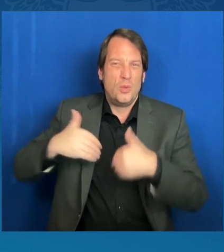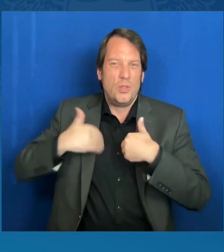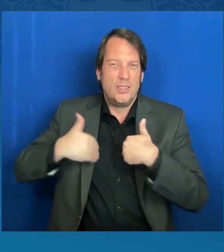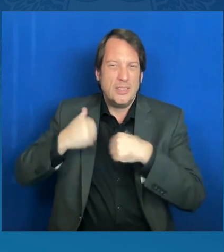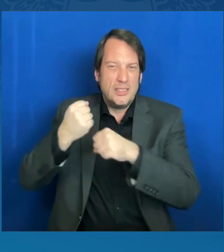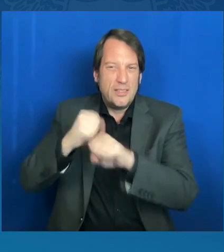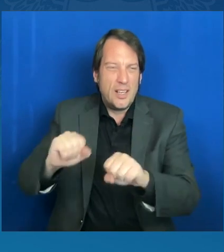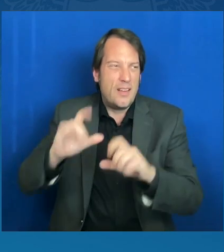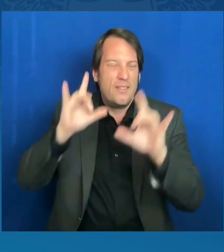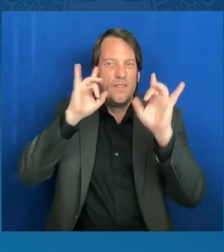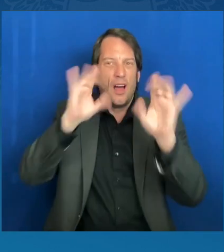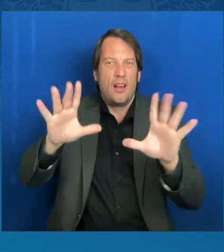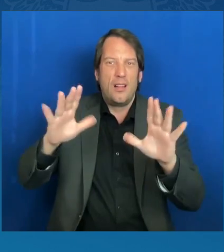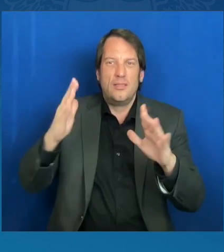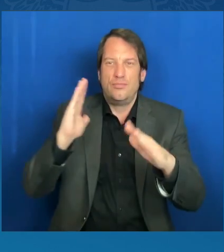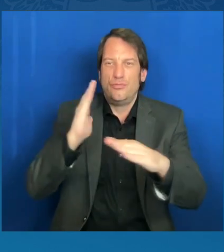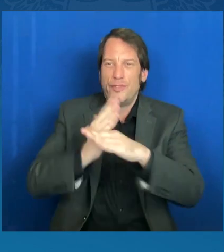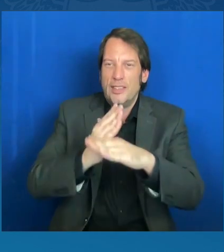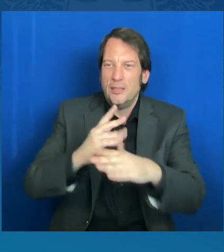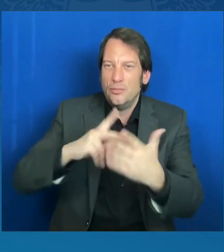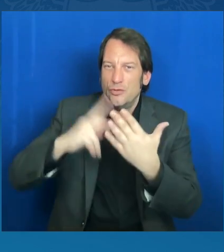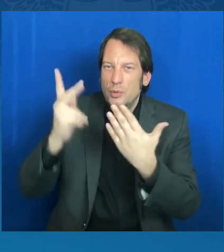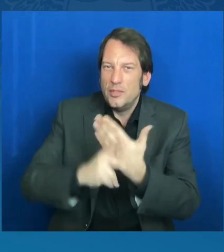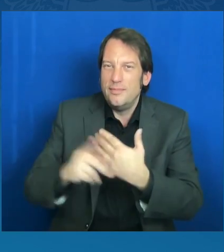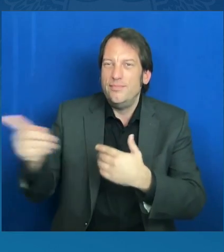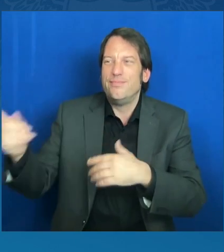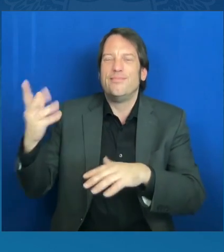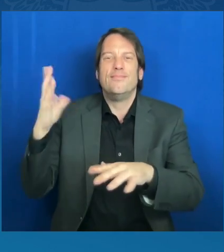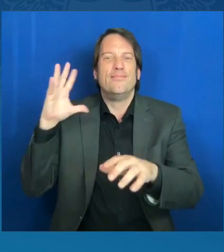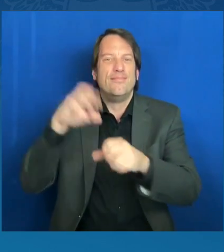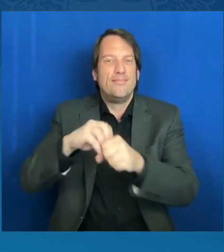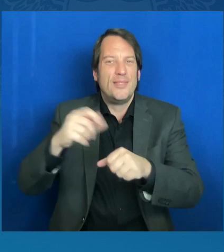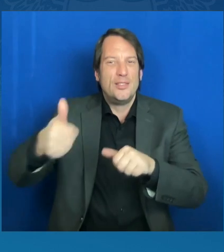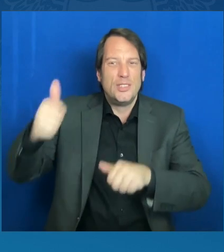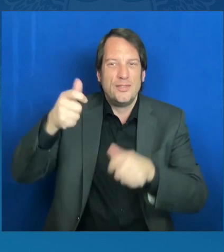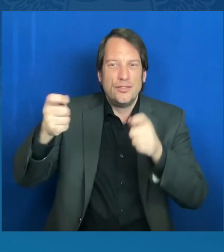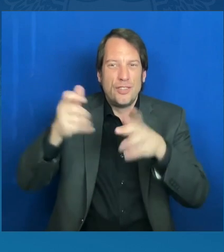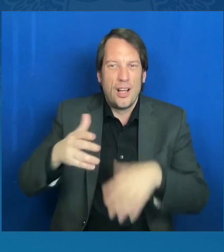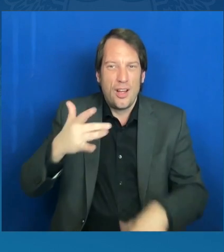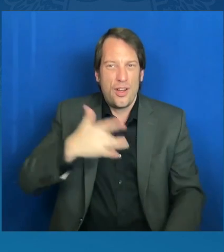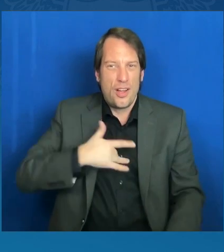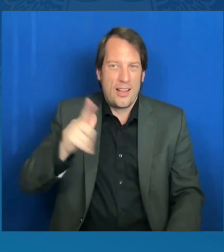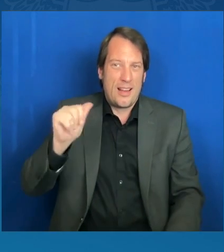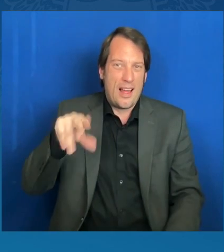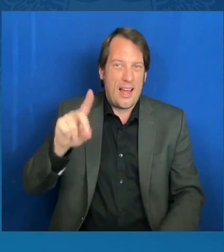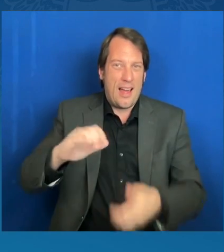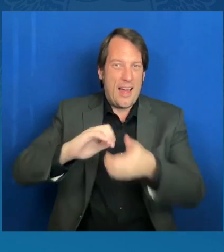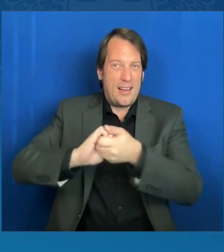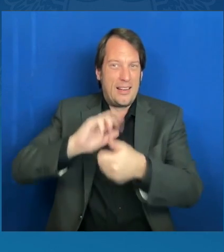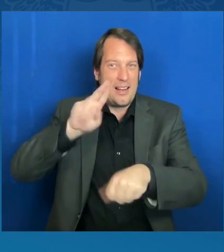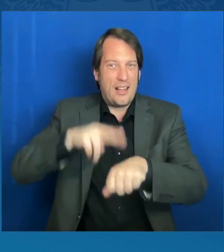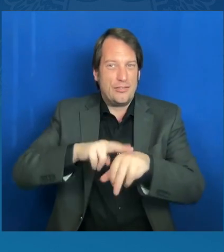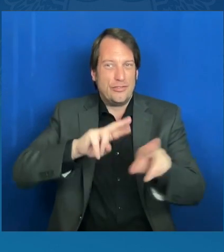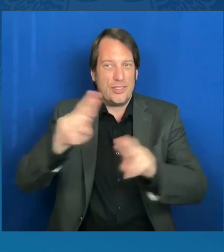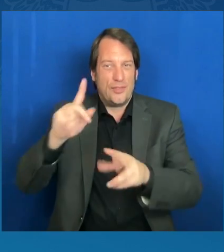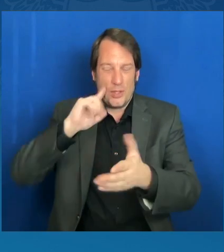He serves on the leadership team of the Black and Brown Peace Consortium, and now it is our great fortune at the University of Chicago